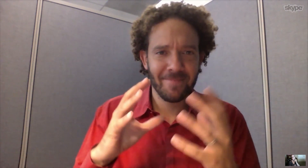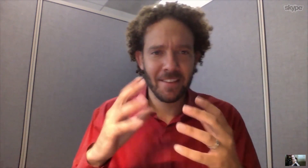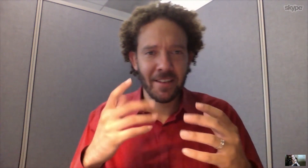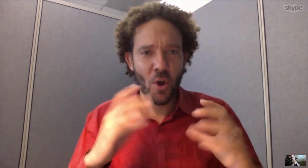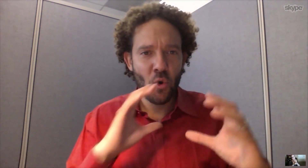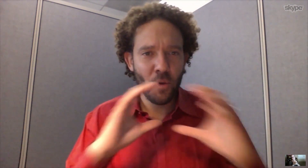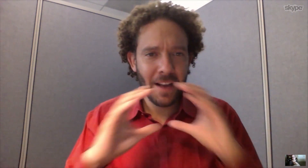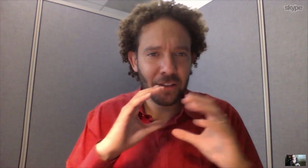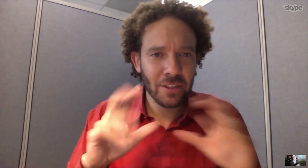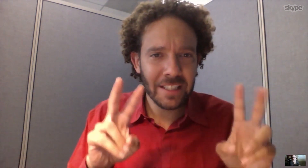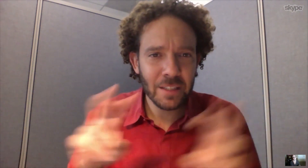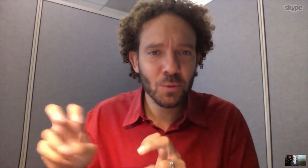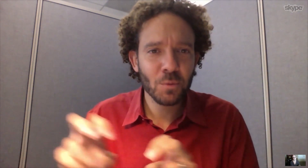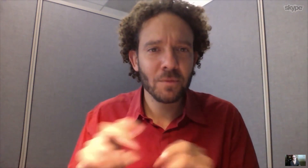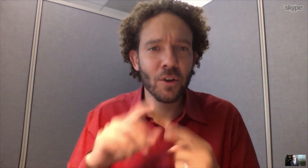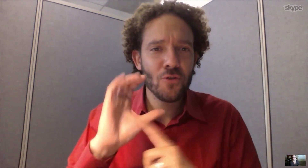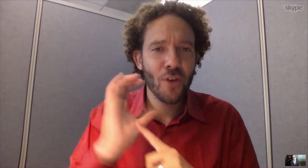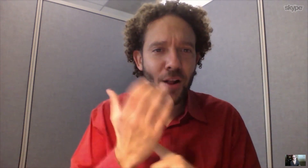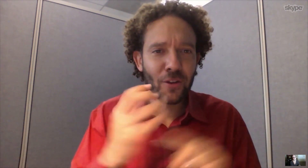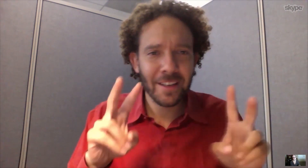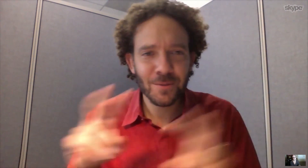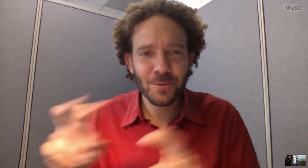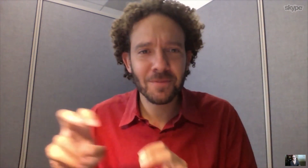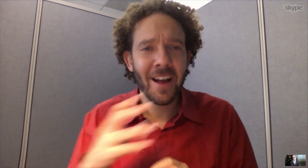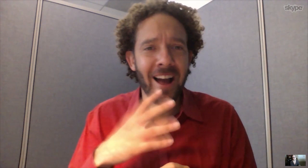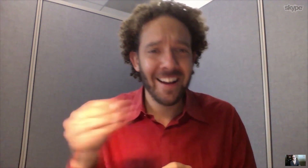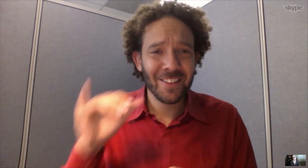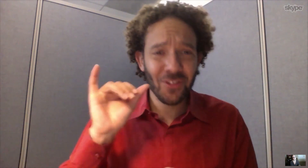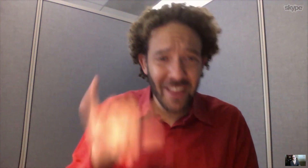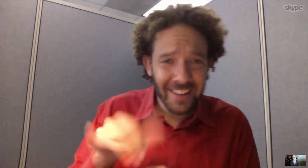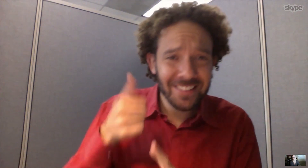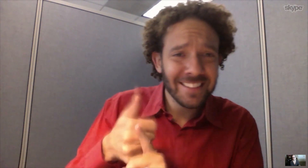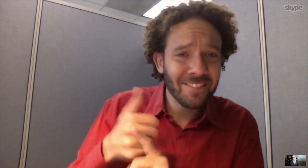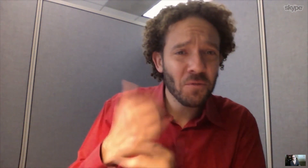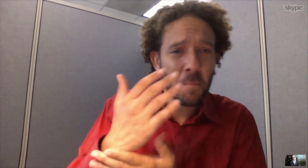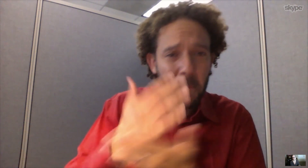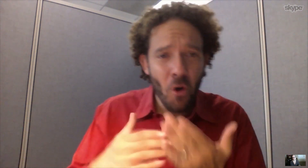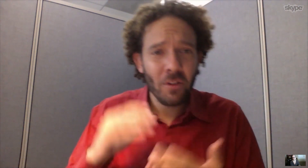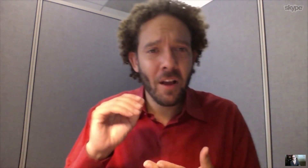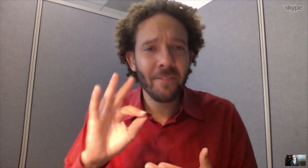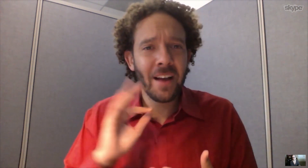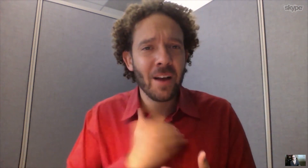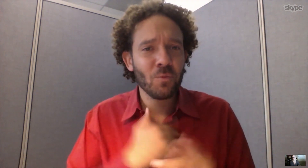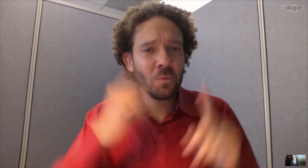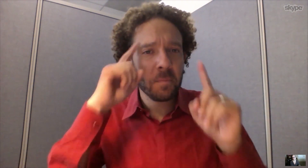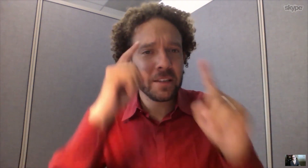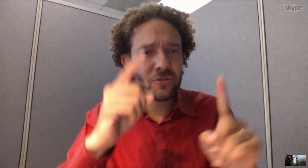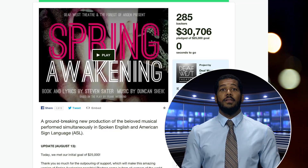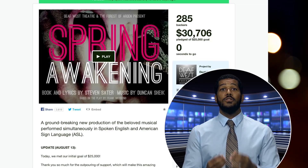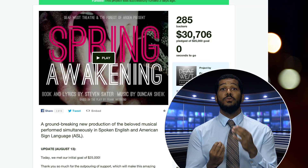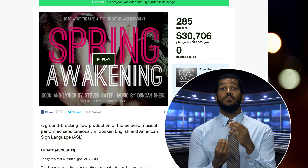cultural differences. What we want to do is overcome that. That's really a part of our mission.